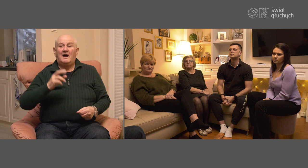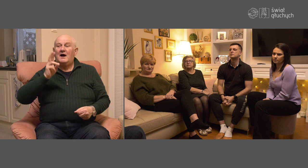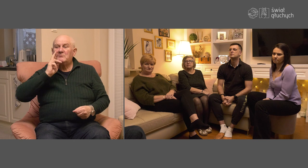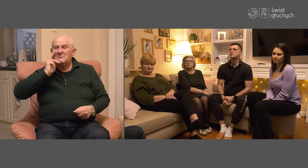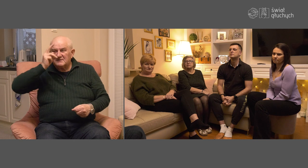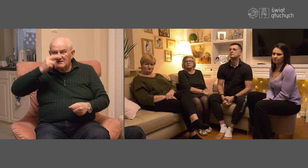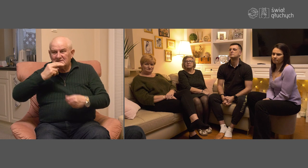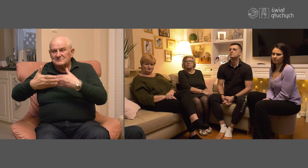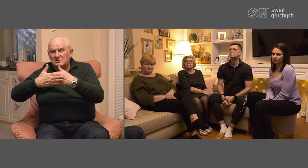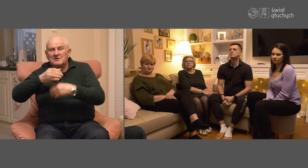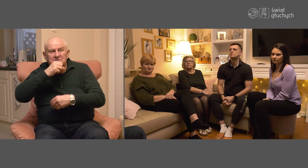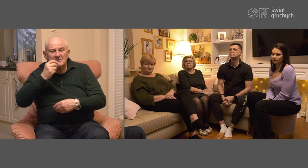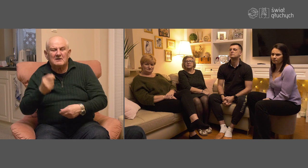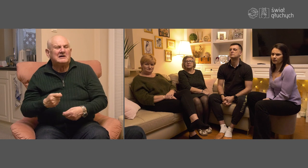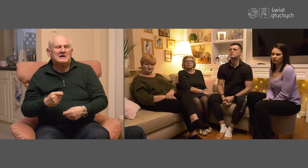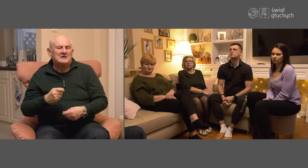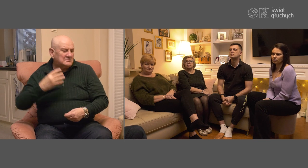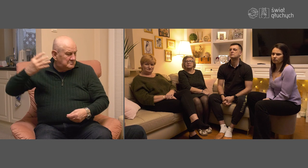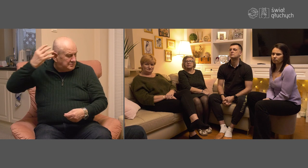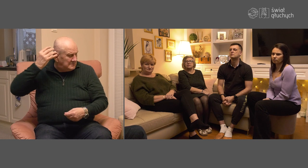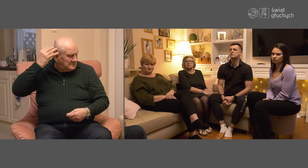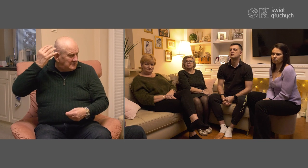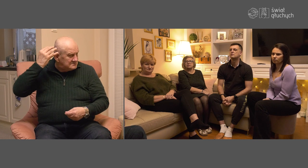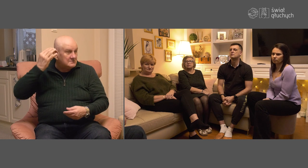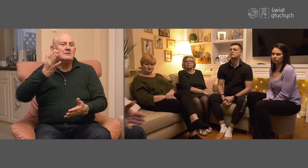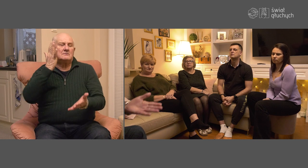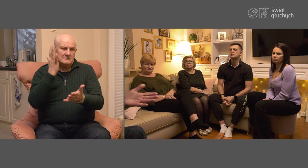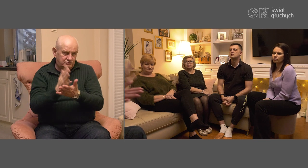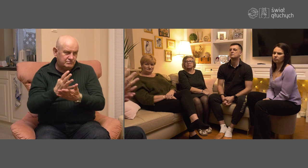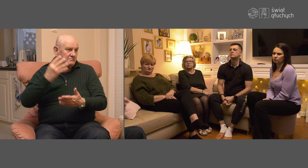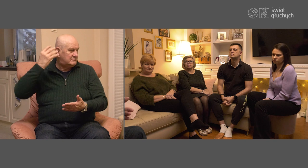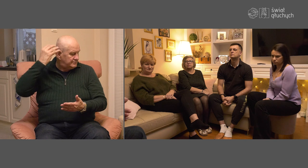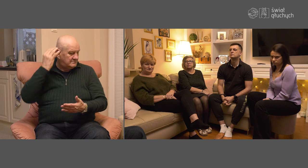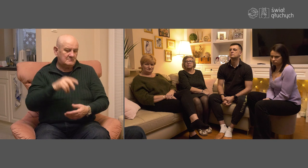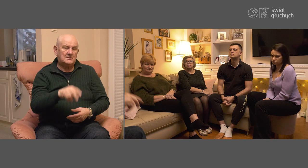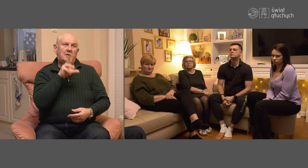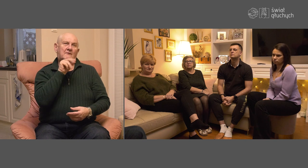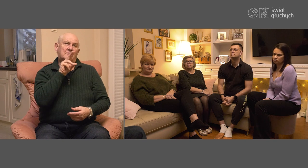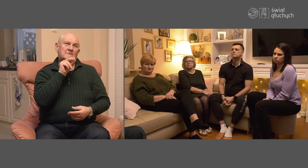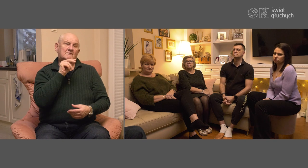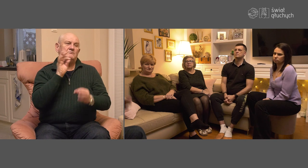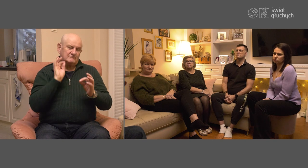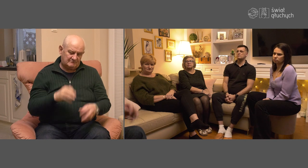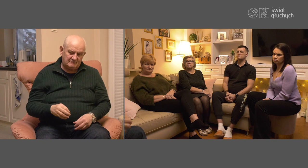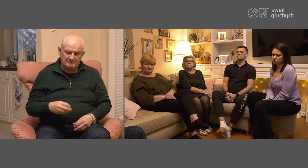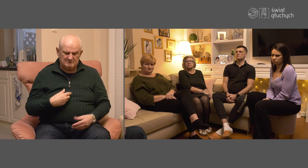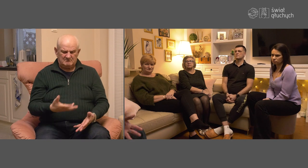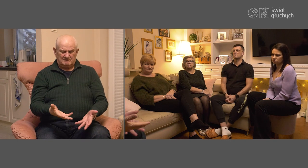but the rest of the family was determined to implant this child. After the operation, the child began to speak.